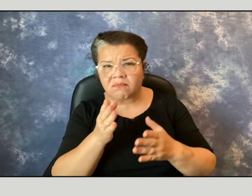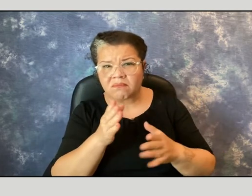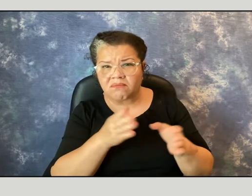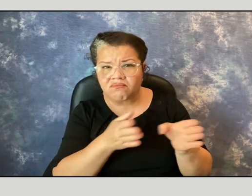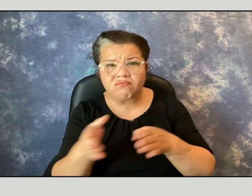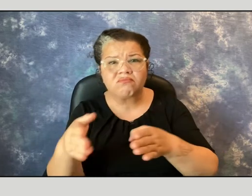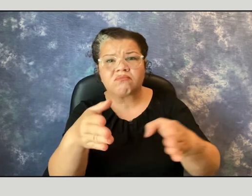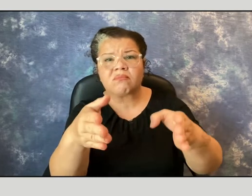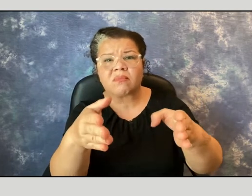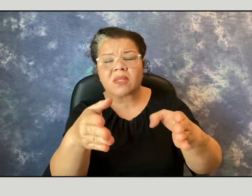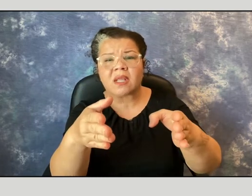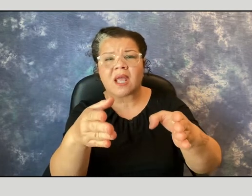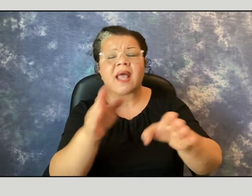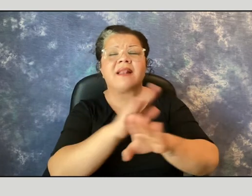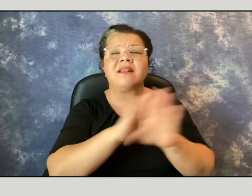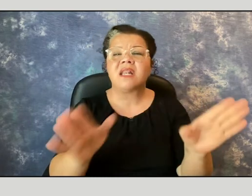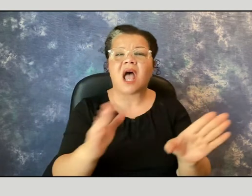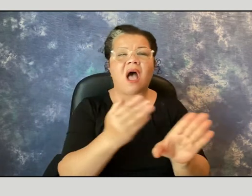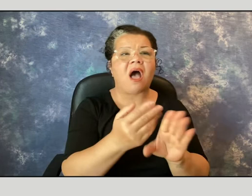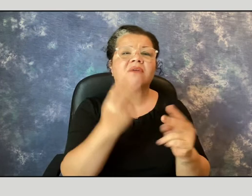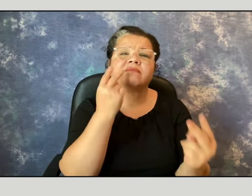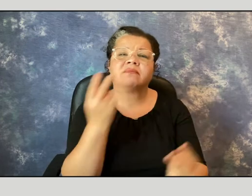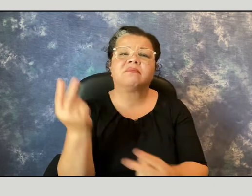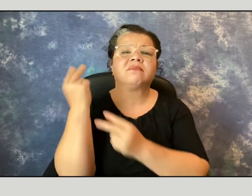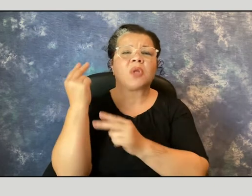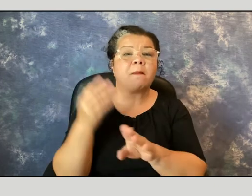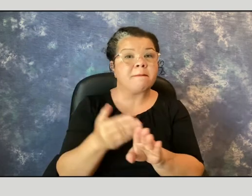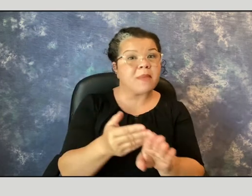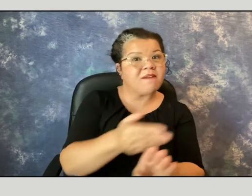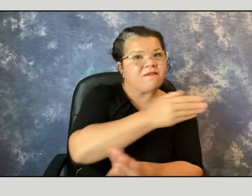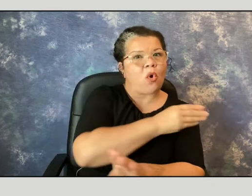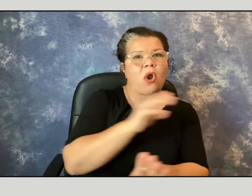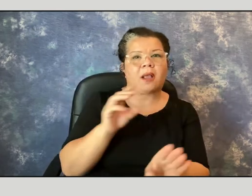but a reinvention of what Puerto Rico could be I think might be the best way.